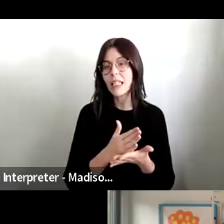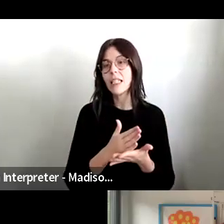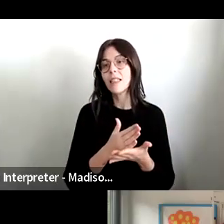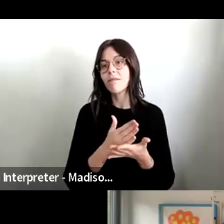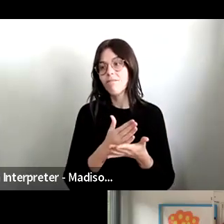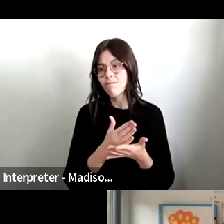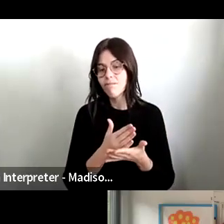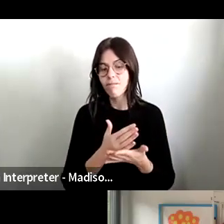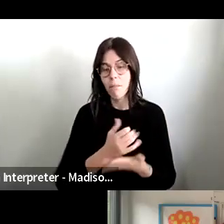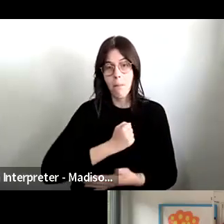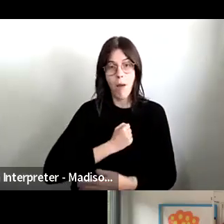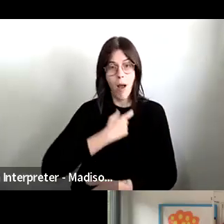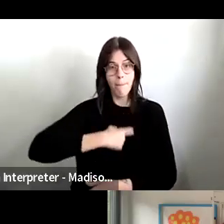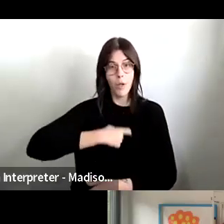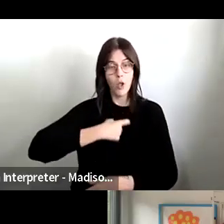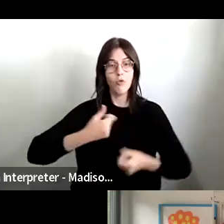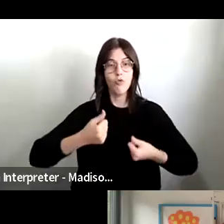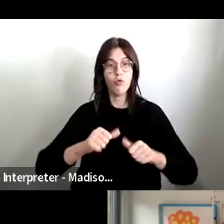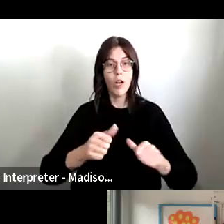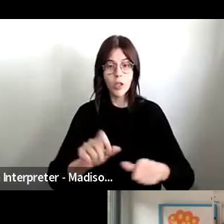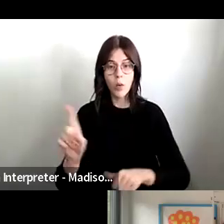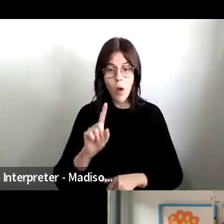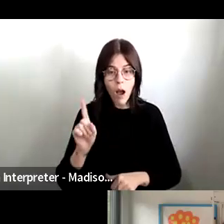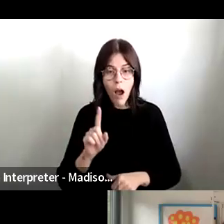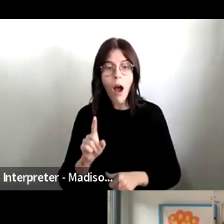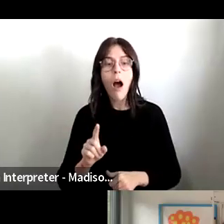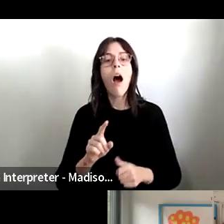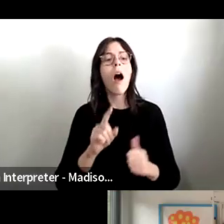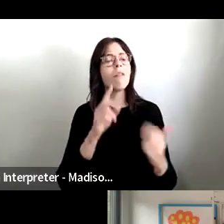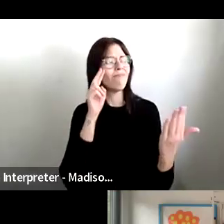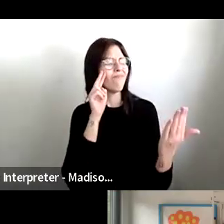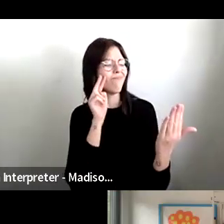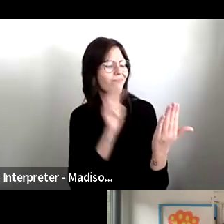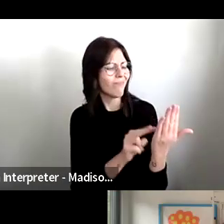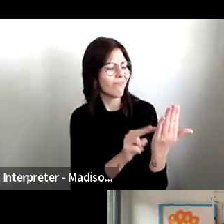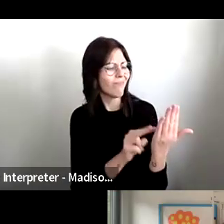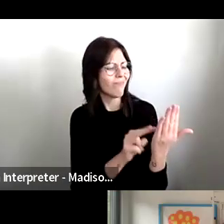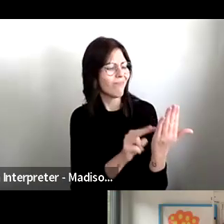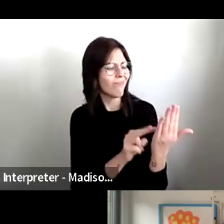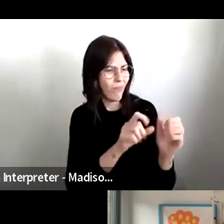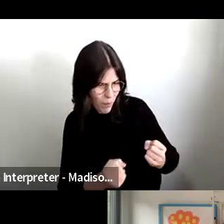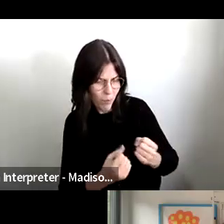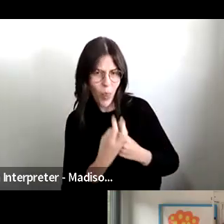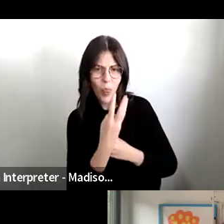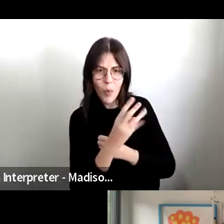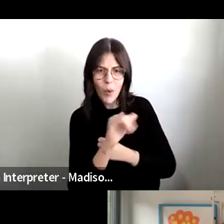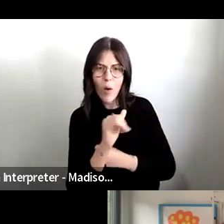I guess my personal strategy is to just break it up into, maybe, three or four sessions. I mean,